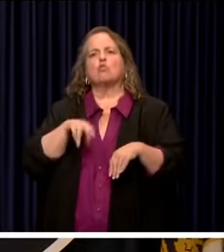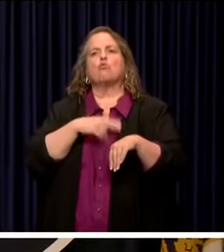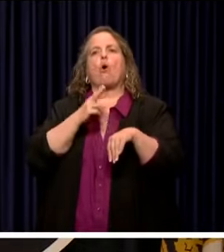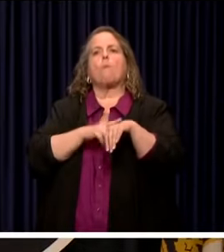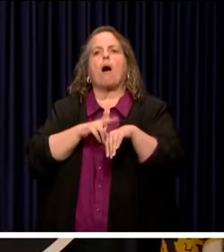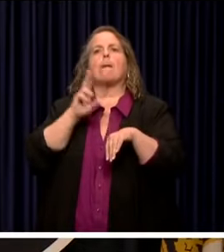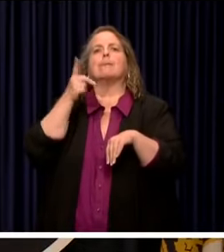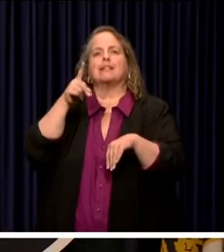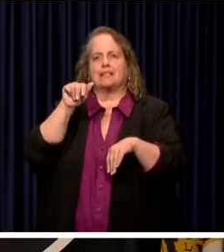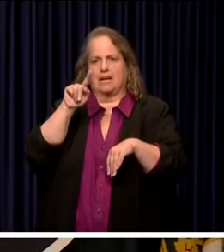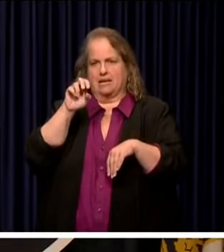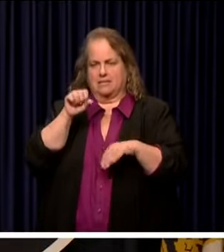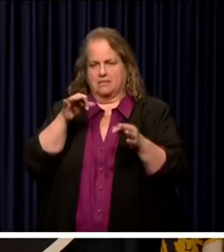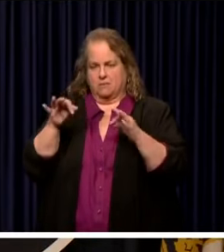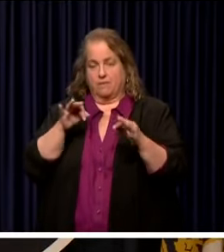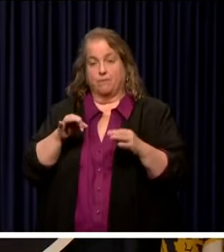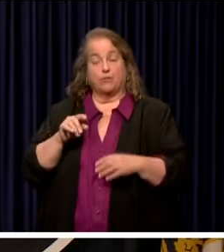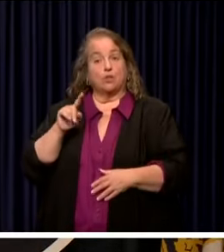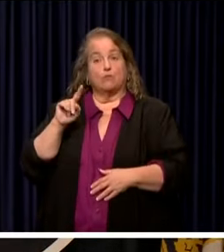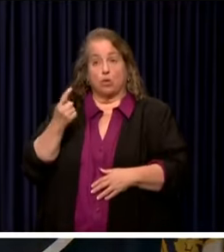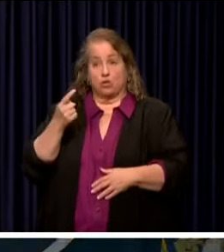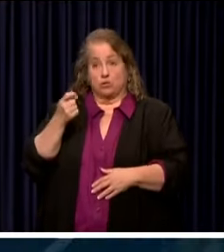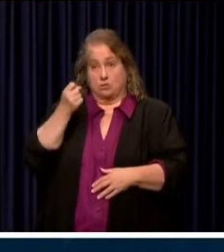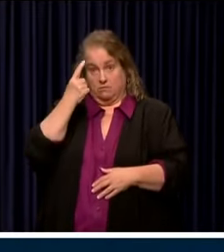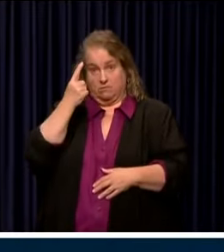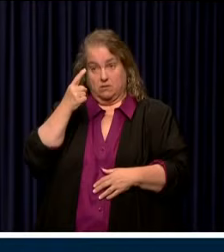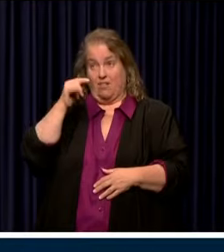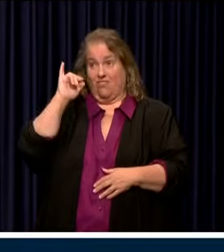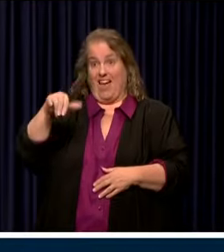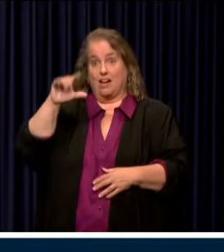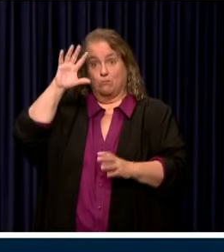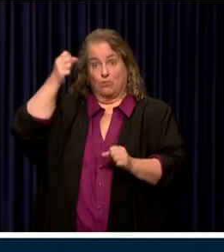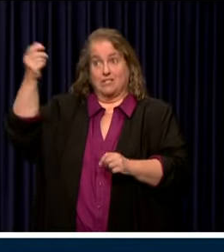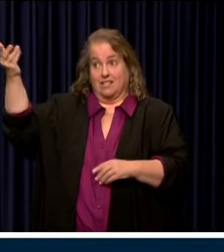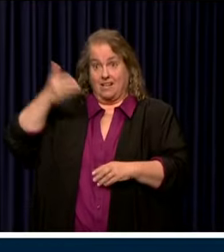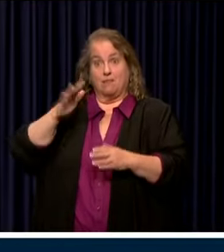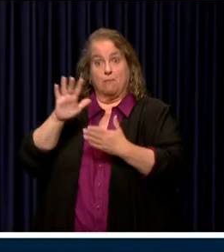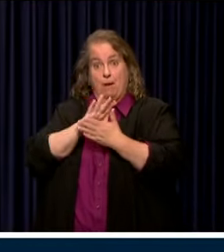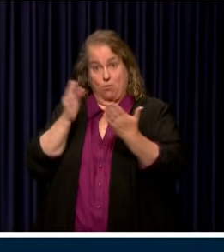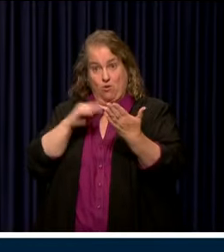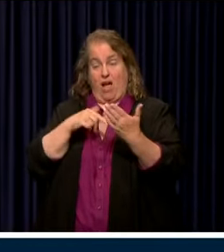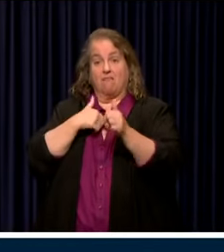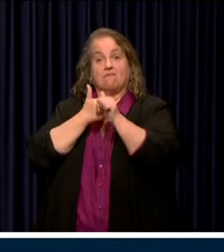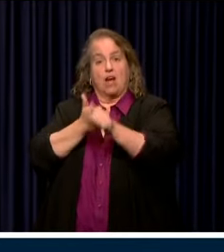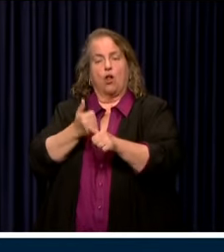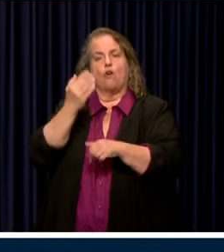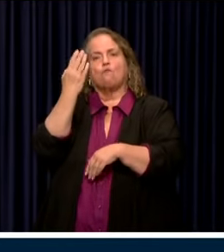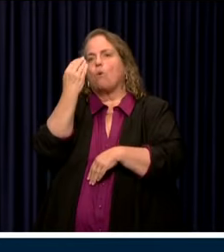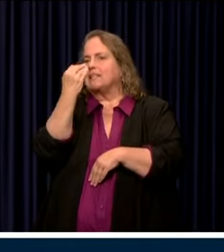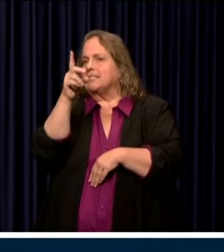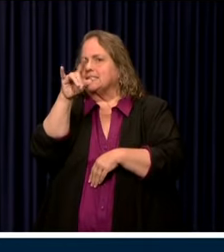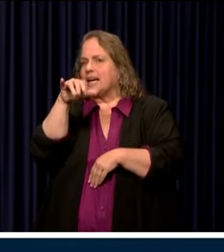KNOW IT THE DAY IT STARTS. IT WILL TAKE THREE, FOUR, FIVE